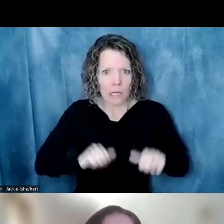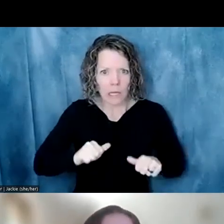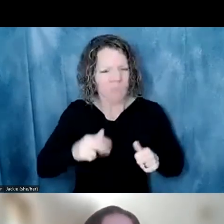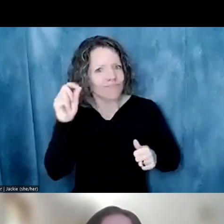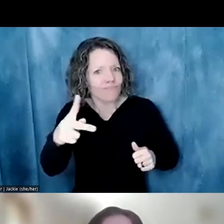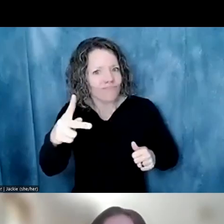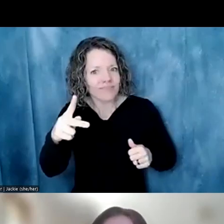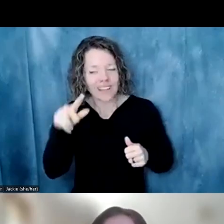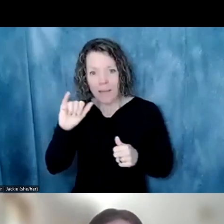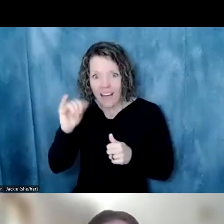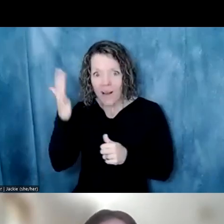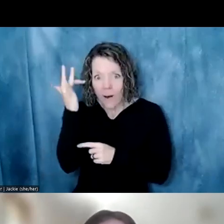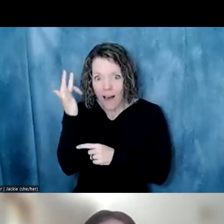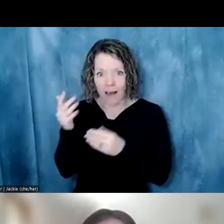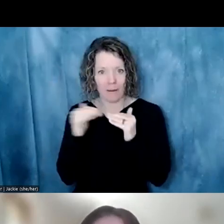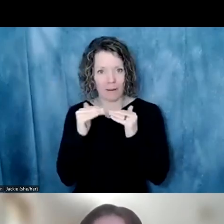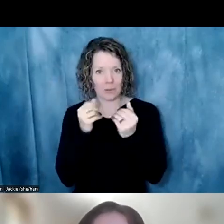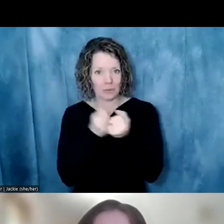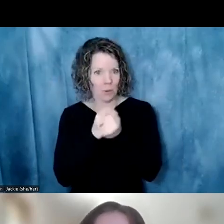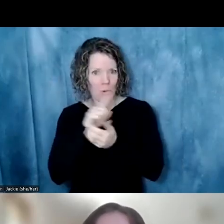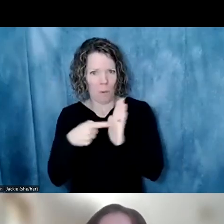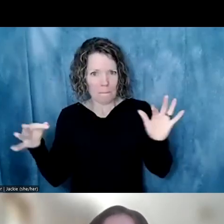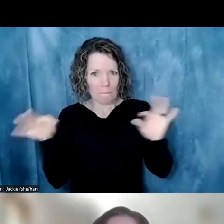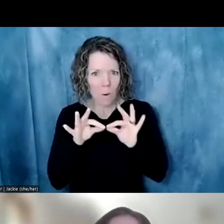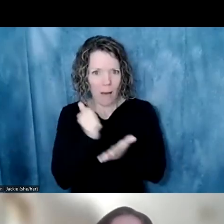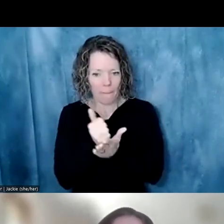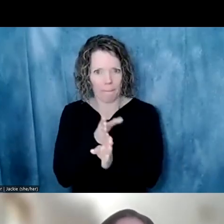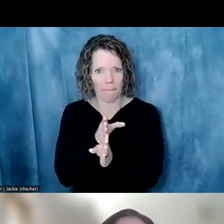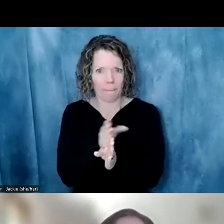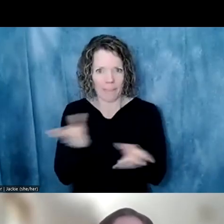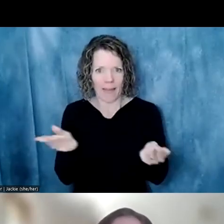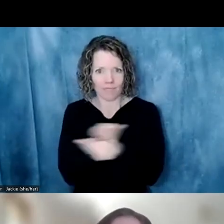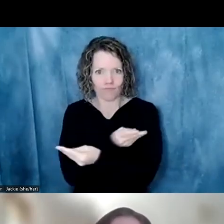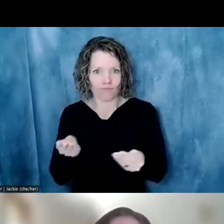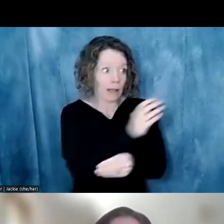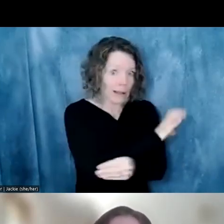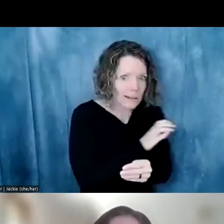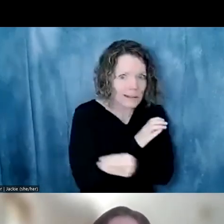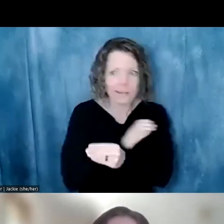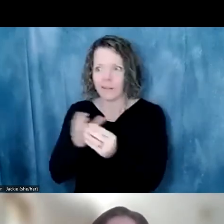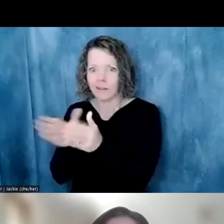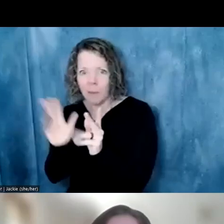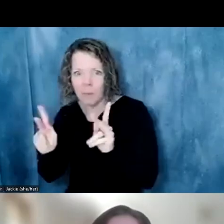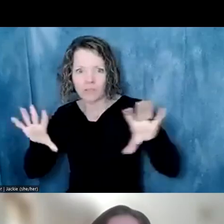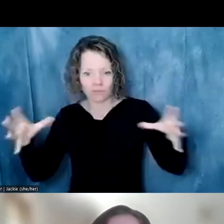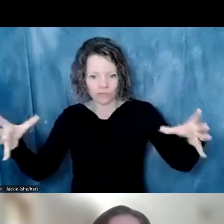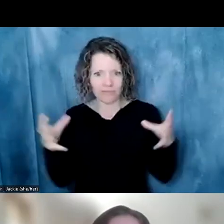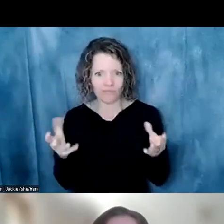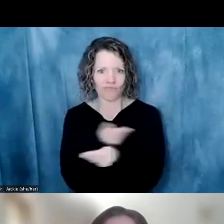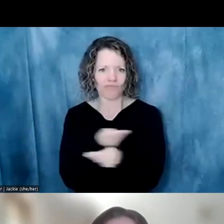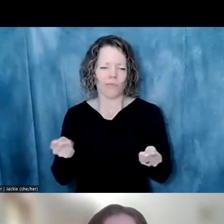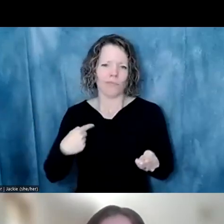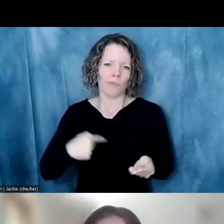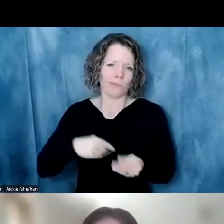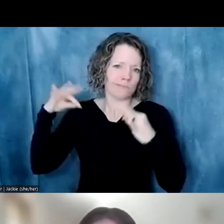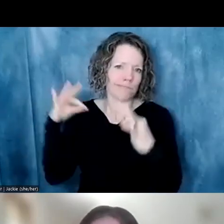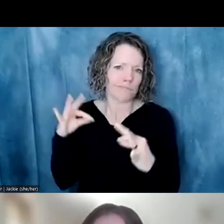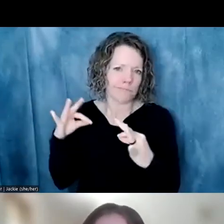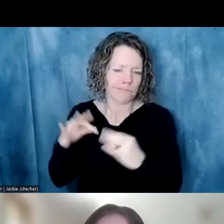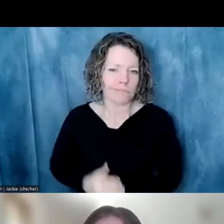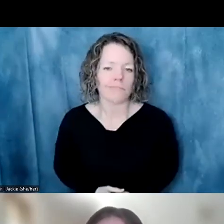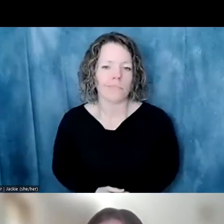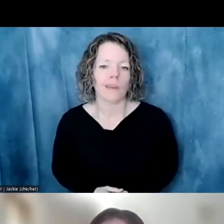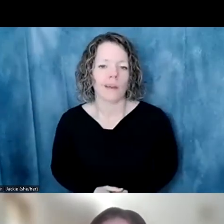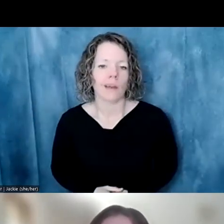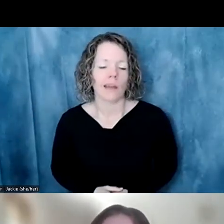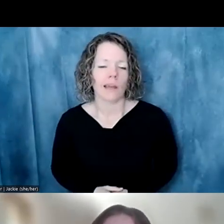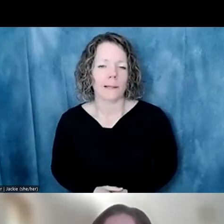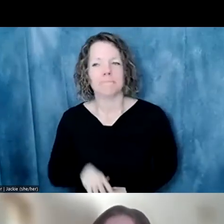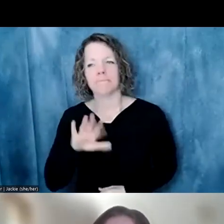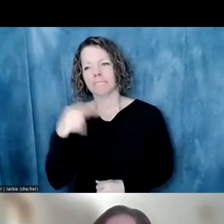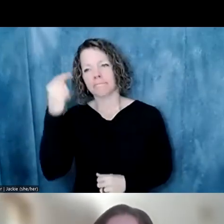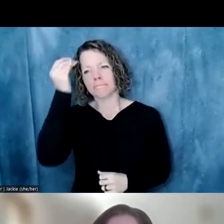this in-between space. I think if I were to think of or consider some concrete examples